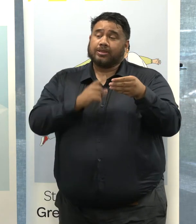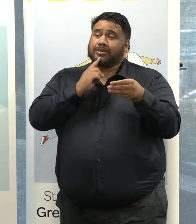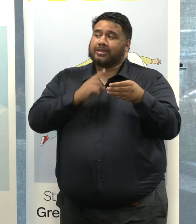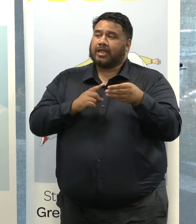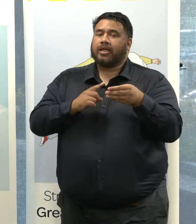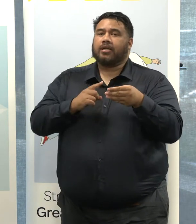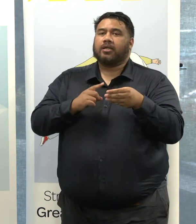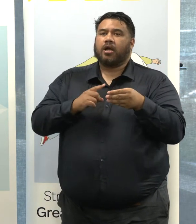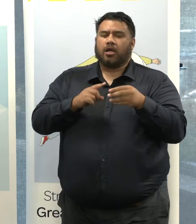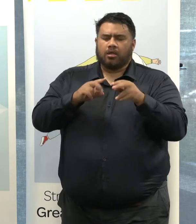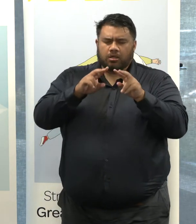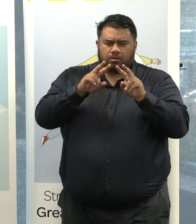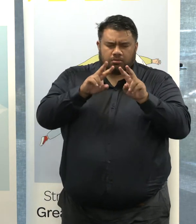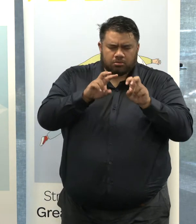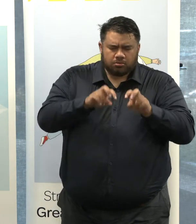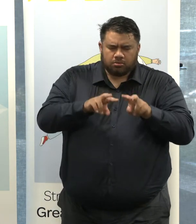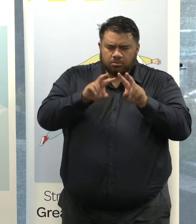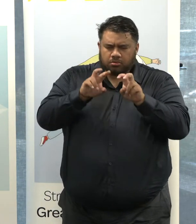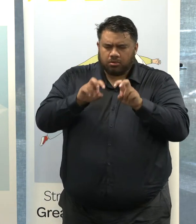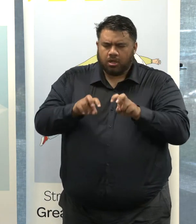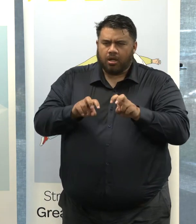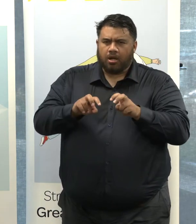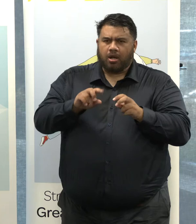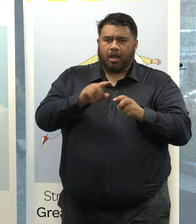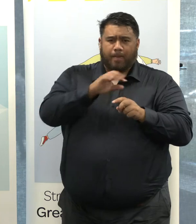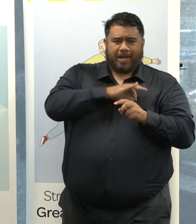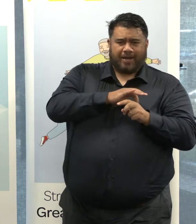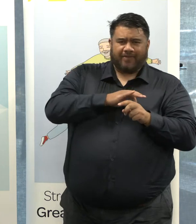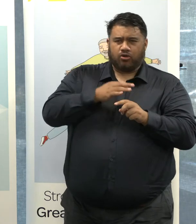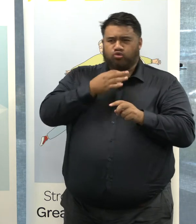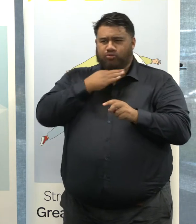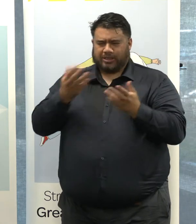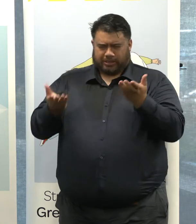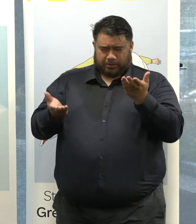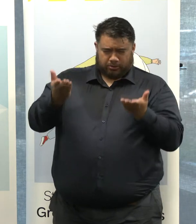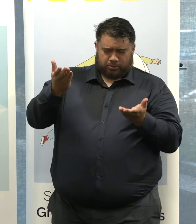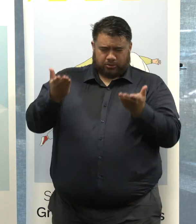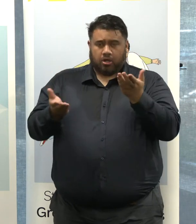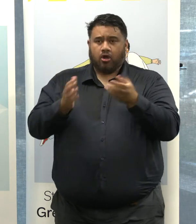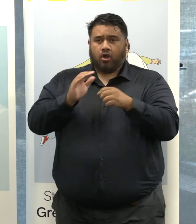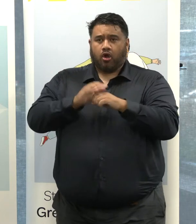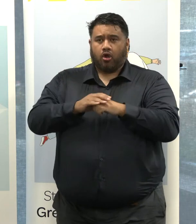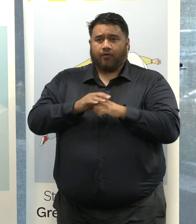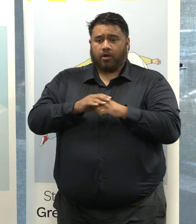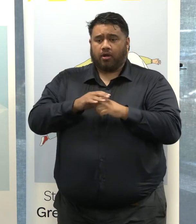the number of other jurisdictions, the evidence